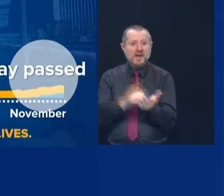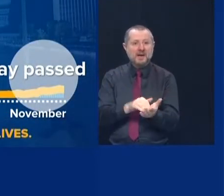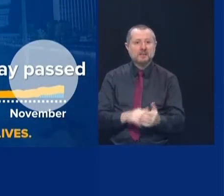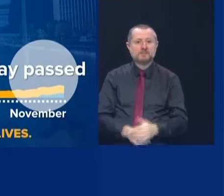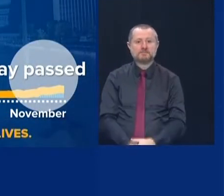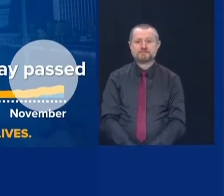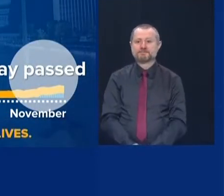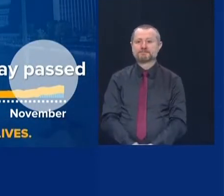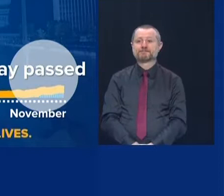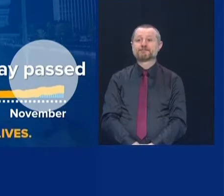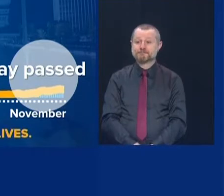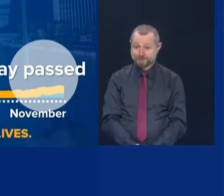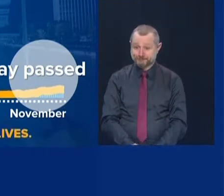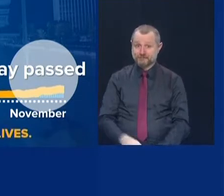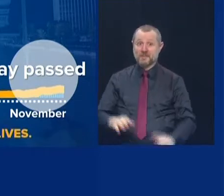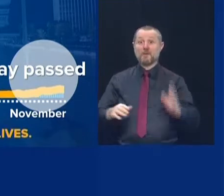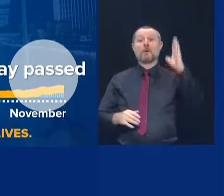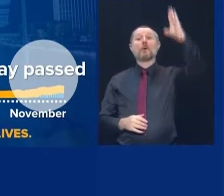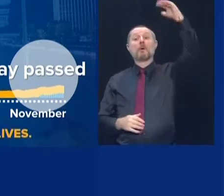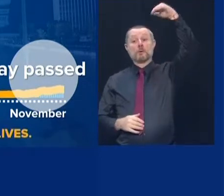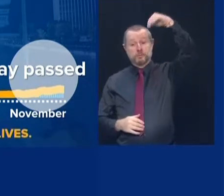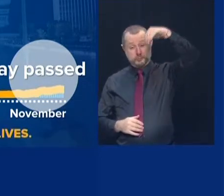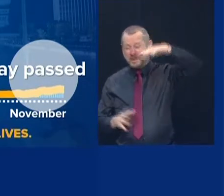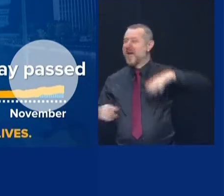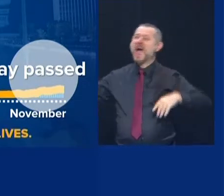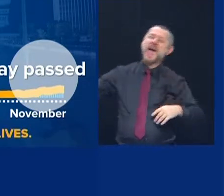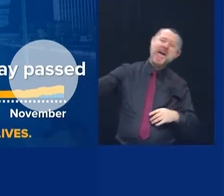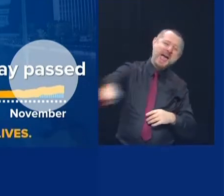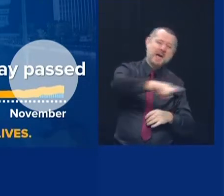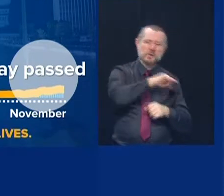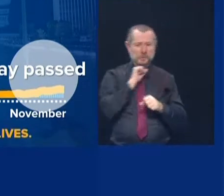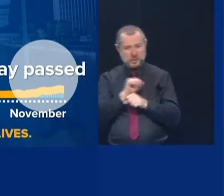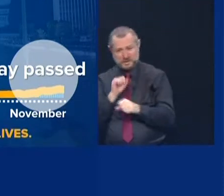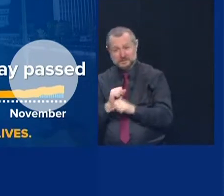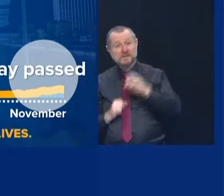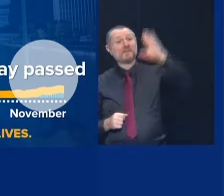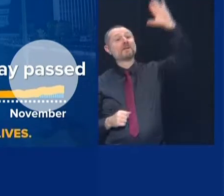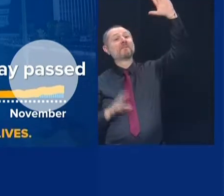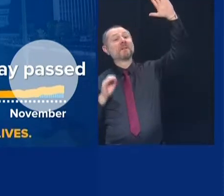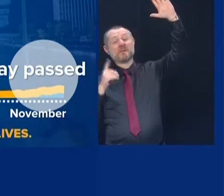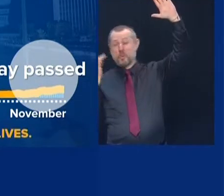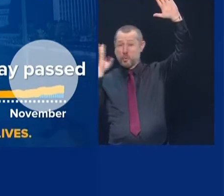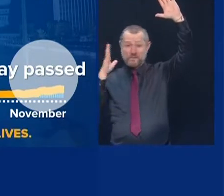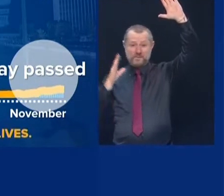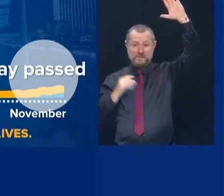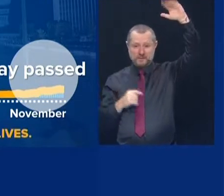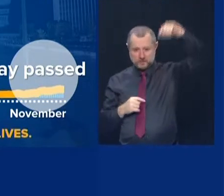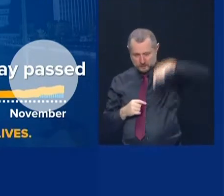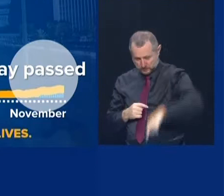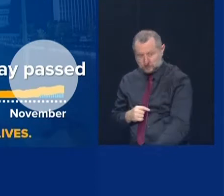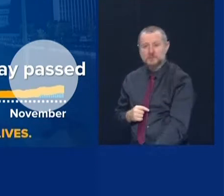MONTHS AGO. THAT'S REALITY. THAT'S WHAT CAN HAPPEN. WE WORK TOGETHER, PEOPLE WERE